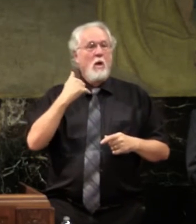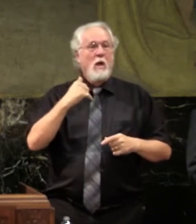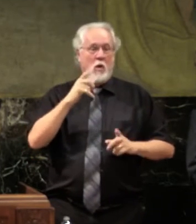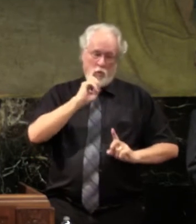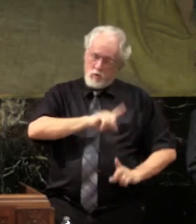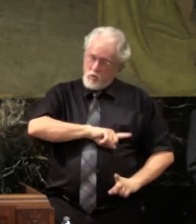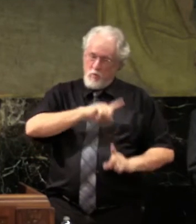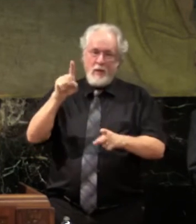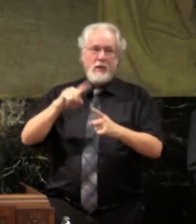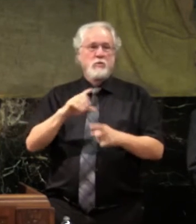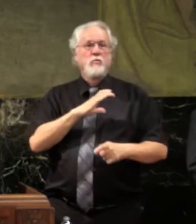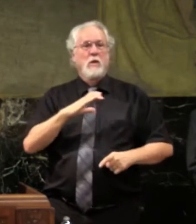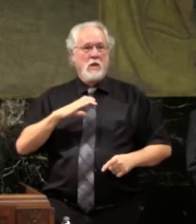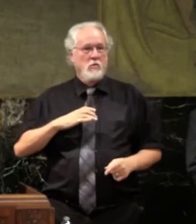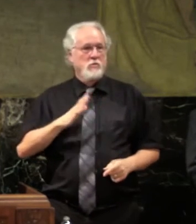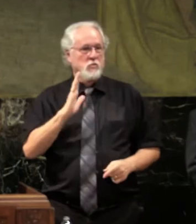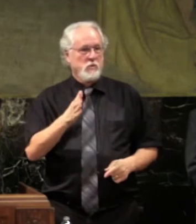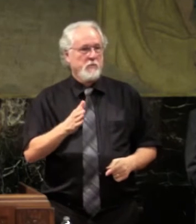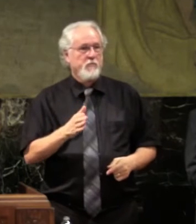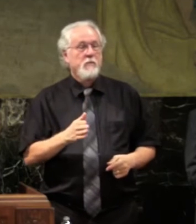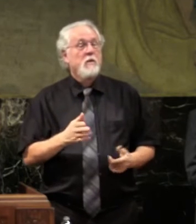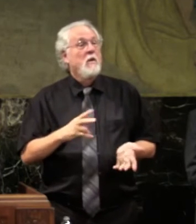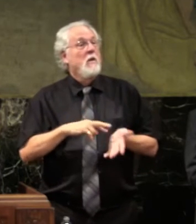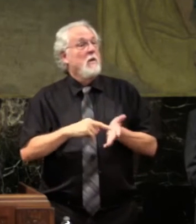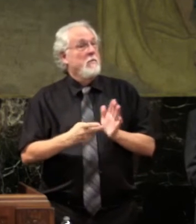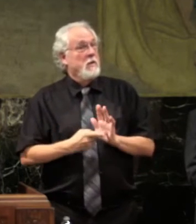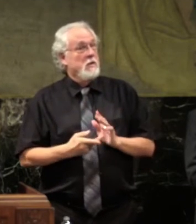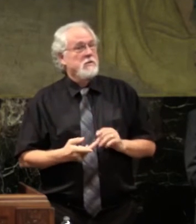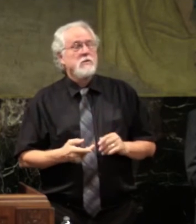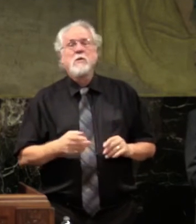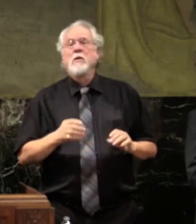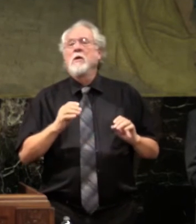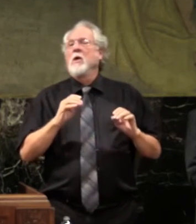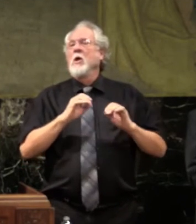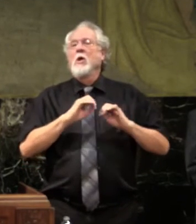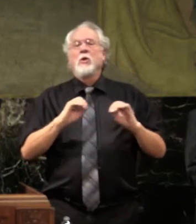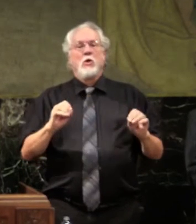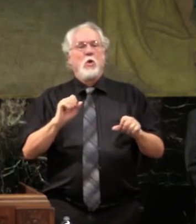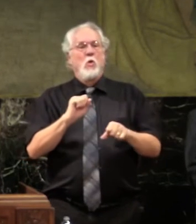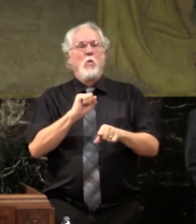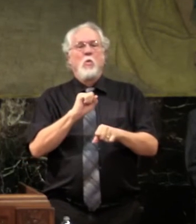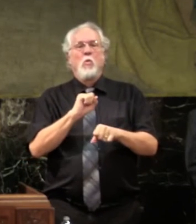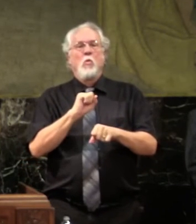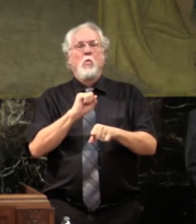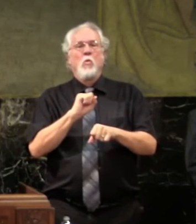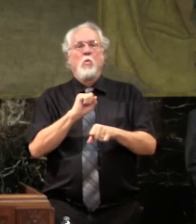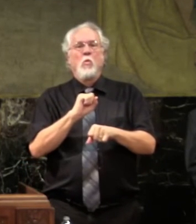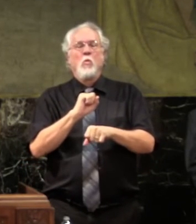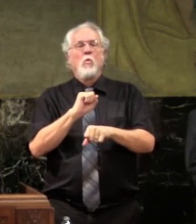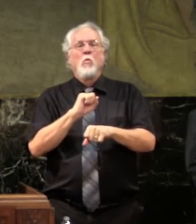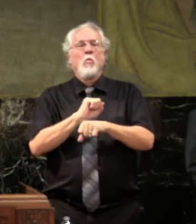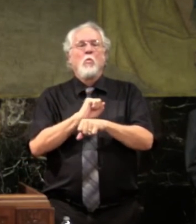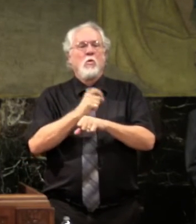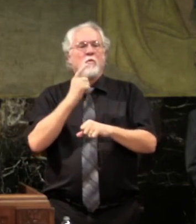Congress but what this means is there will be no work to implement the kind of flood protection measures that will